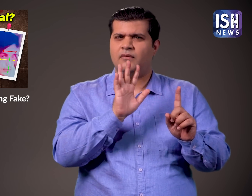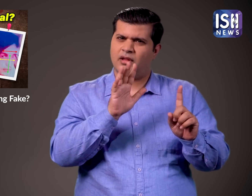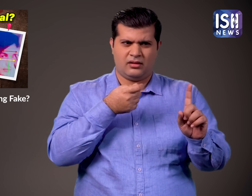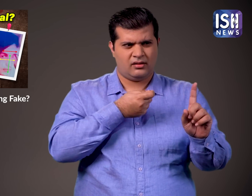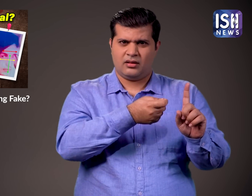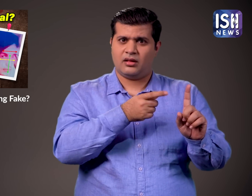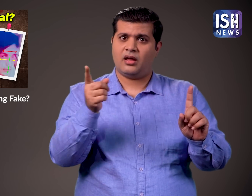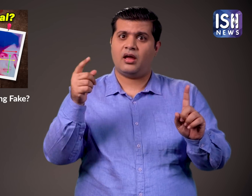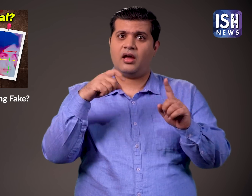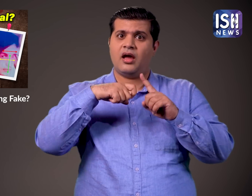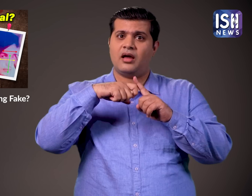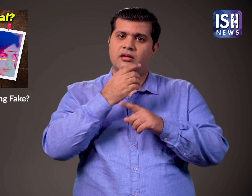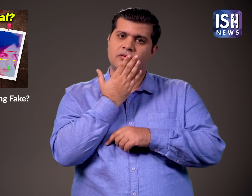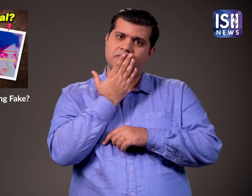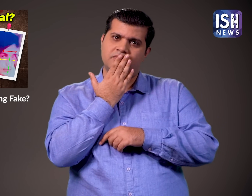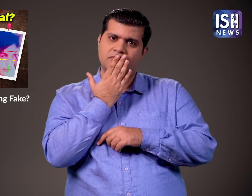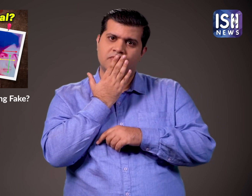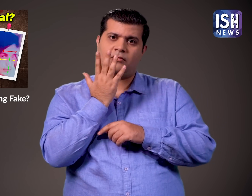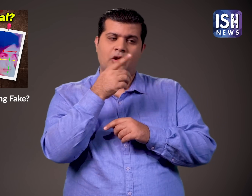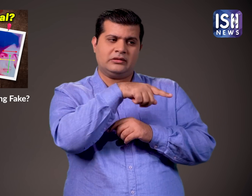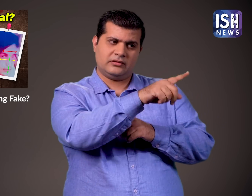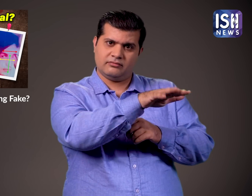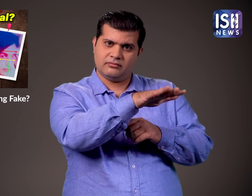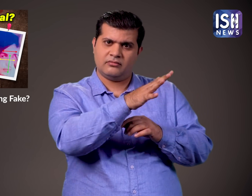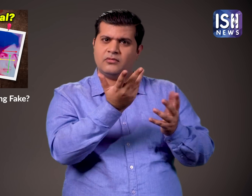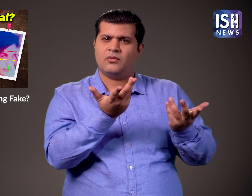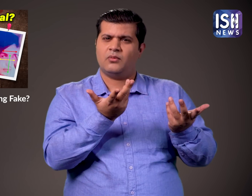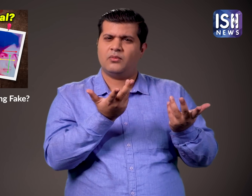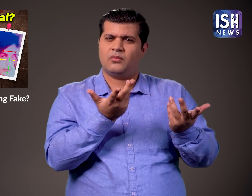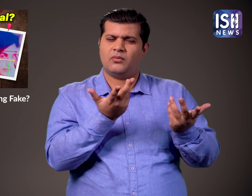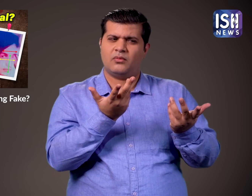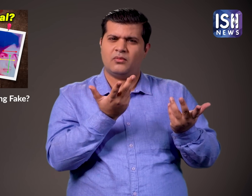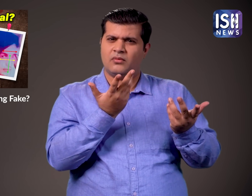But when the attack happened, did Kareena stay silent and let it unfold?